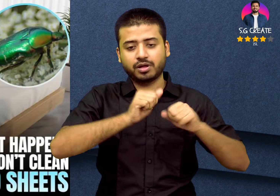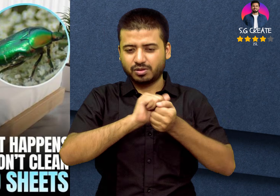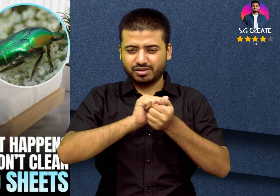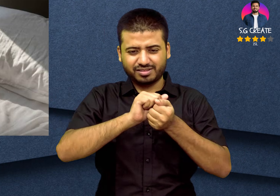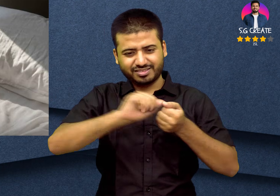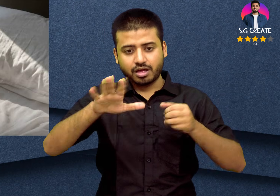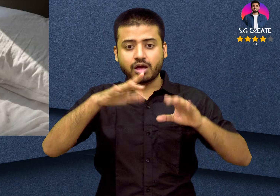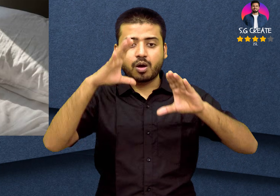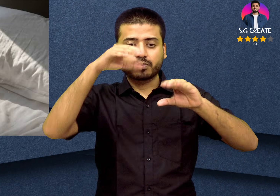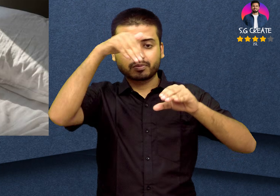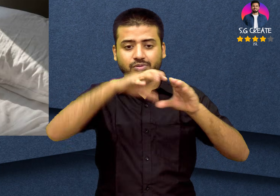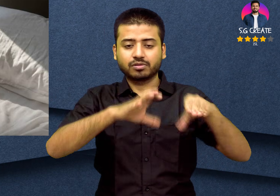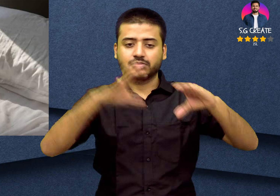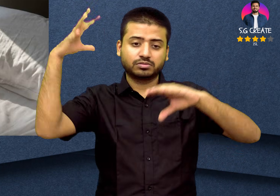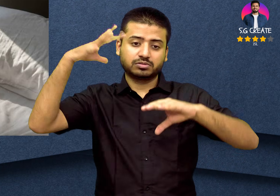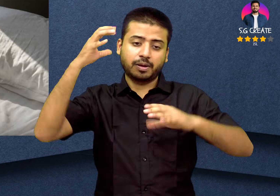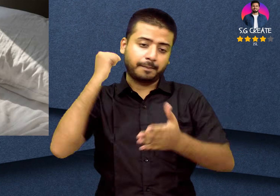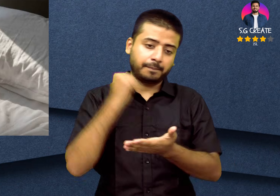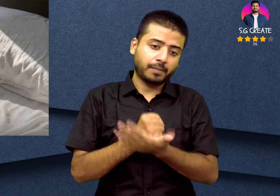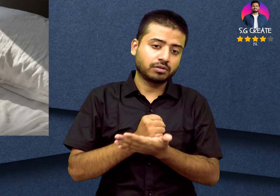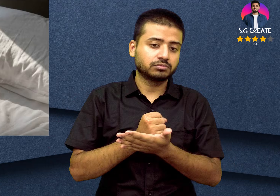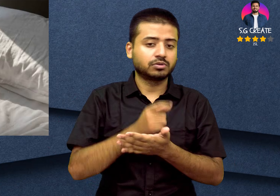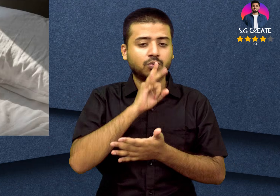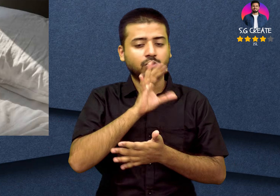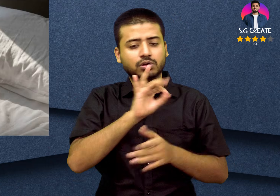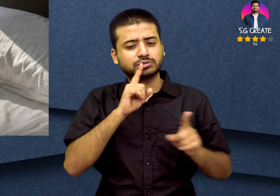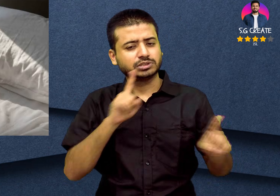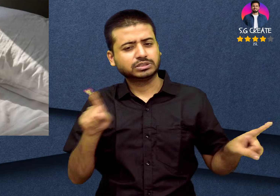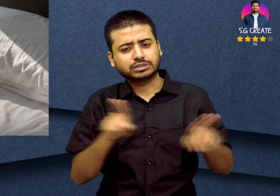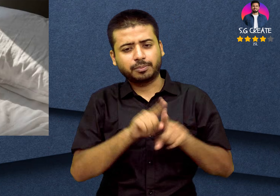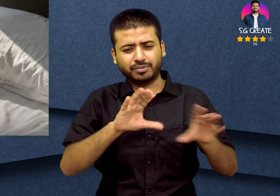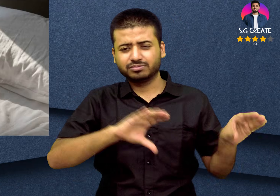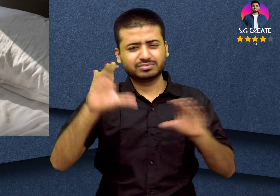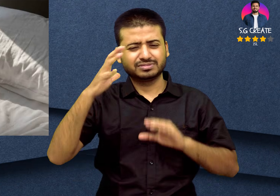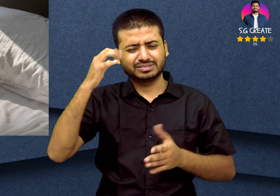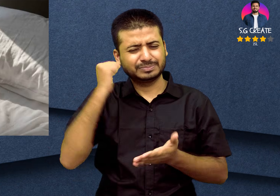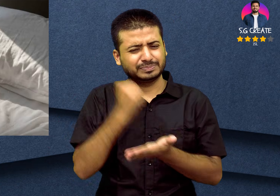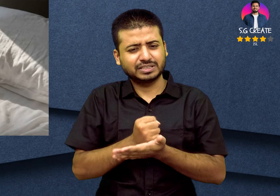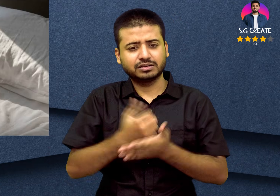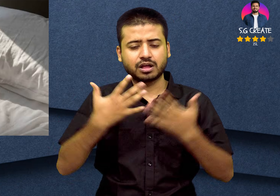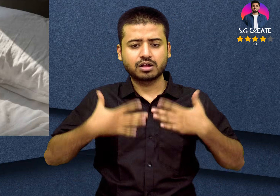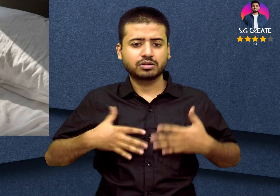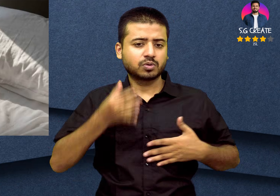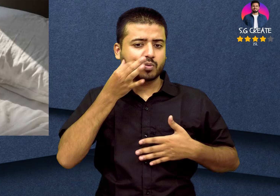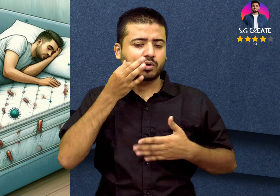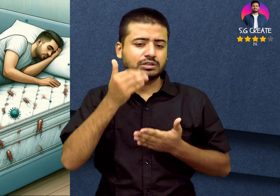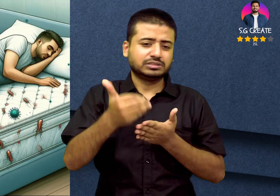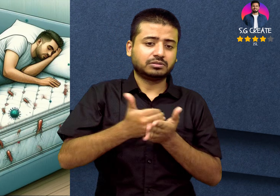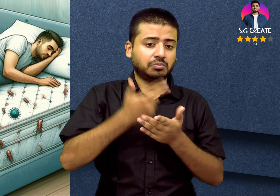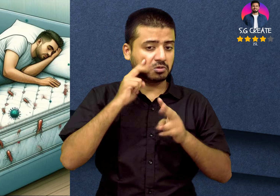Pillow cases in particular absorb a massive amount of oil and sweat from your face and scalp. When